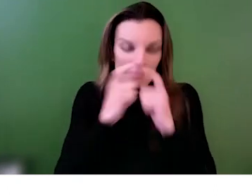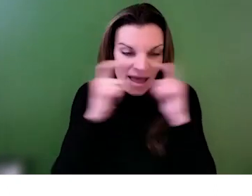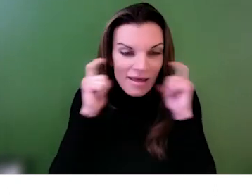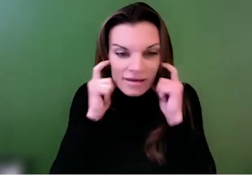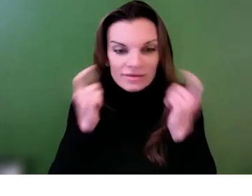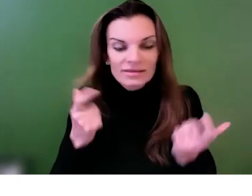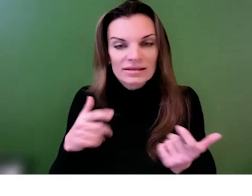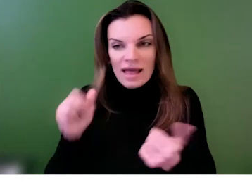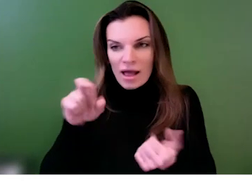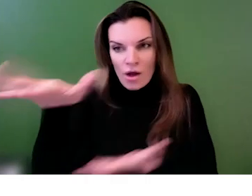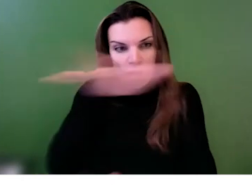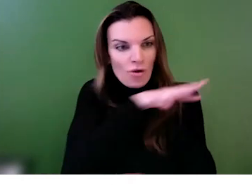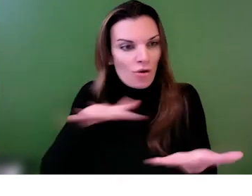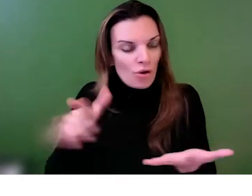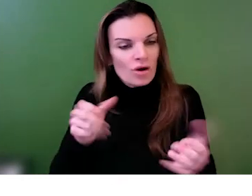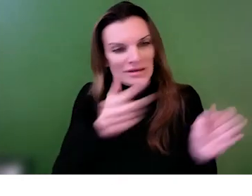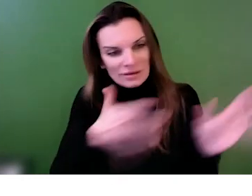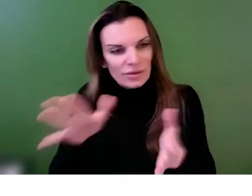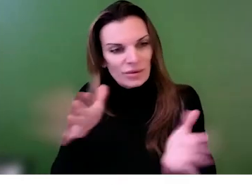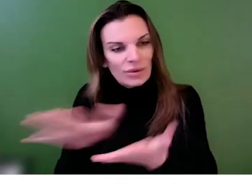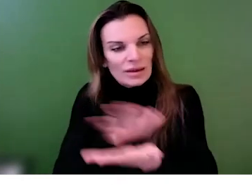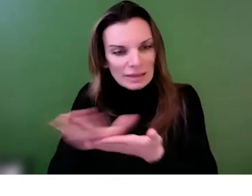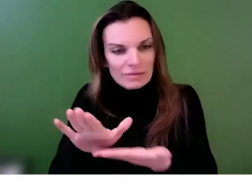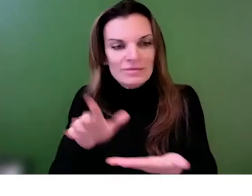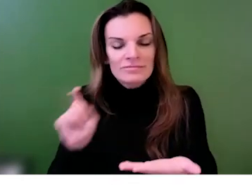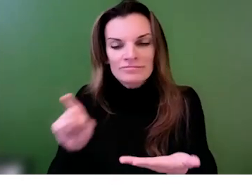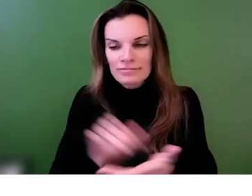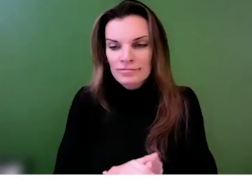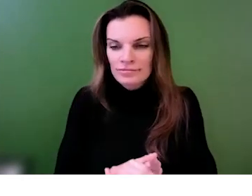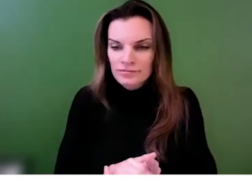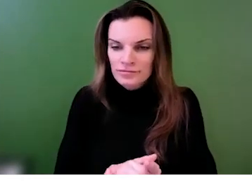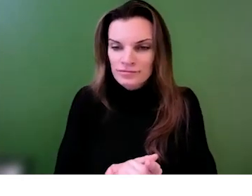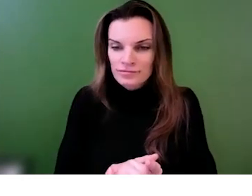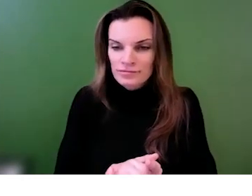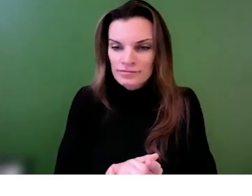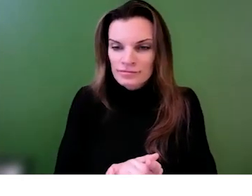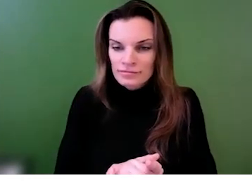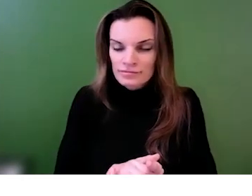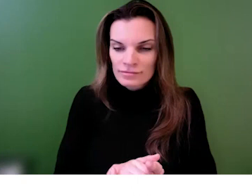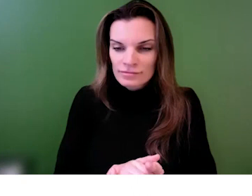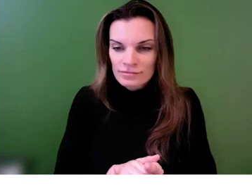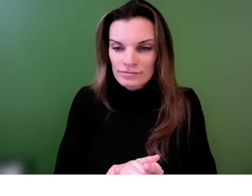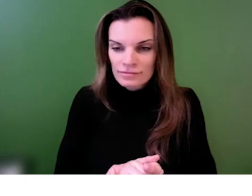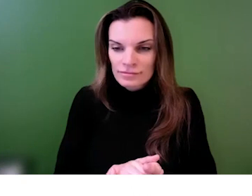capacity to do that. And, you know, calling on your